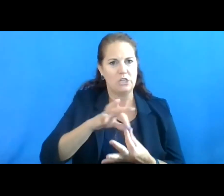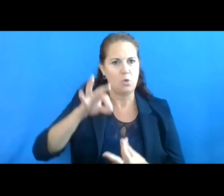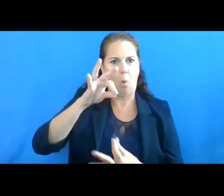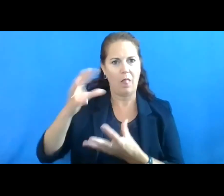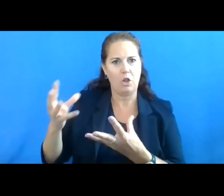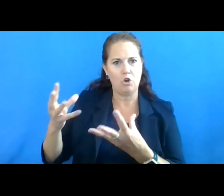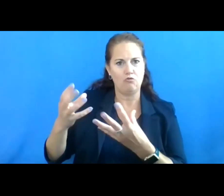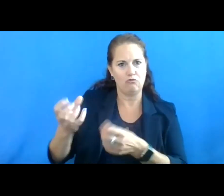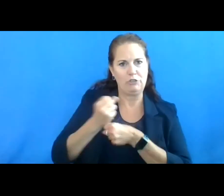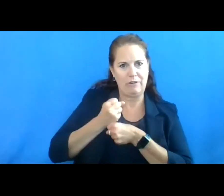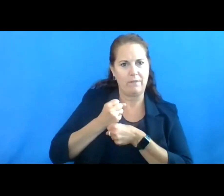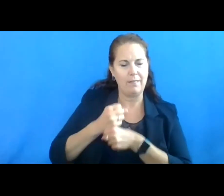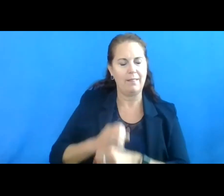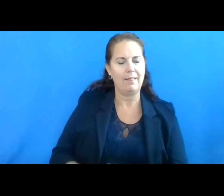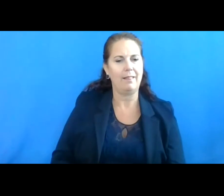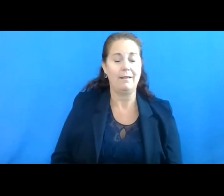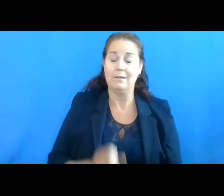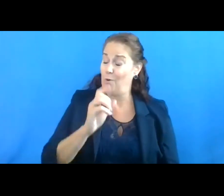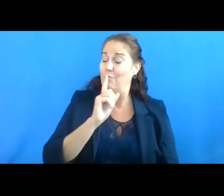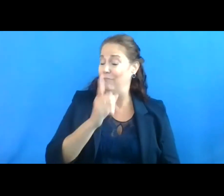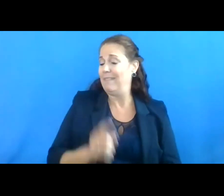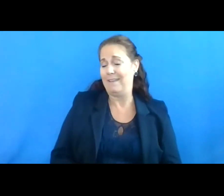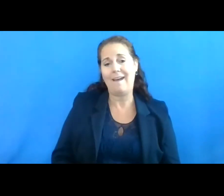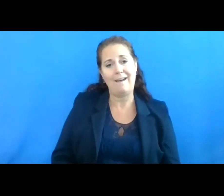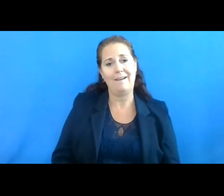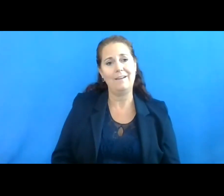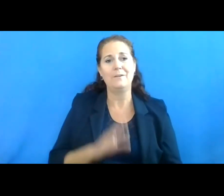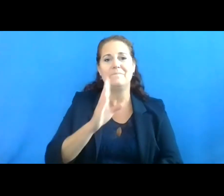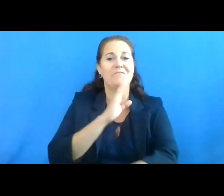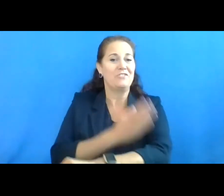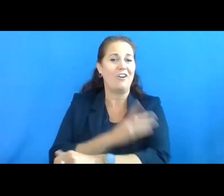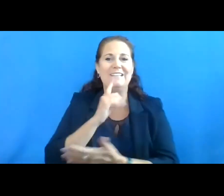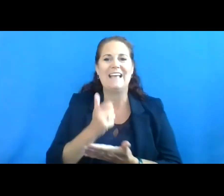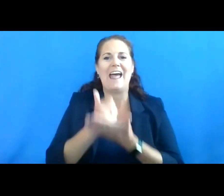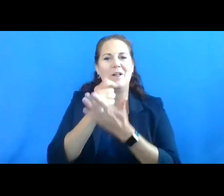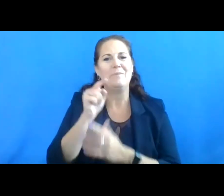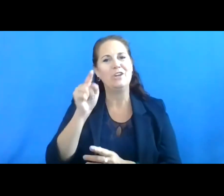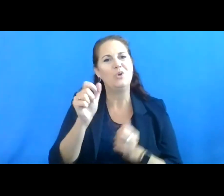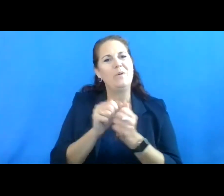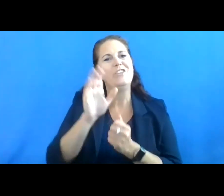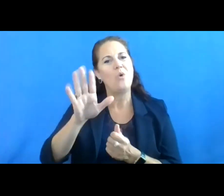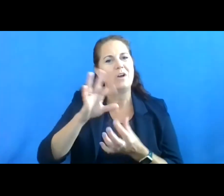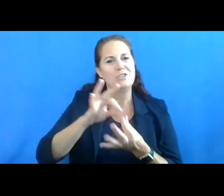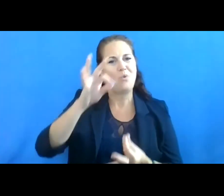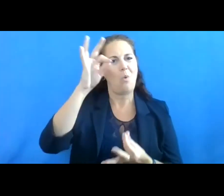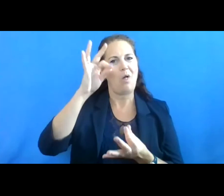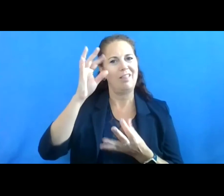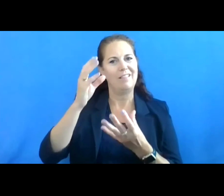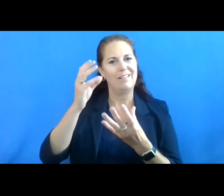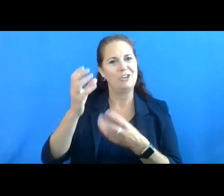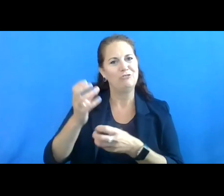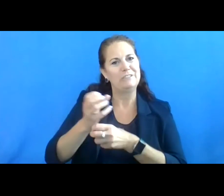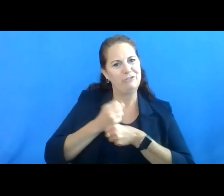So, really your daughter is helping you with the soul retrieval.